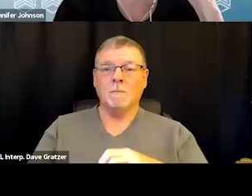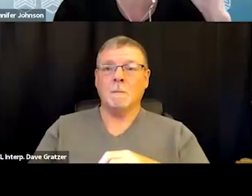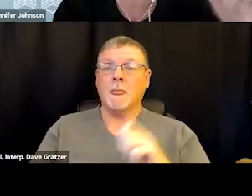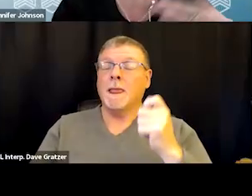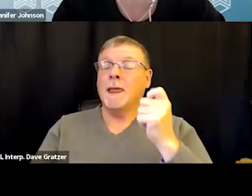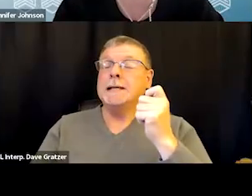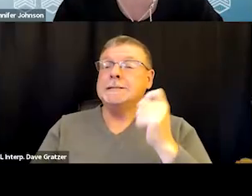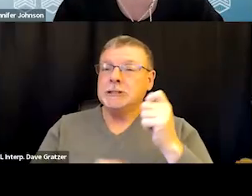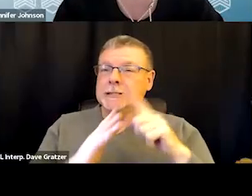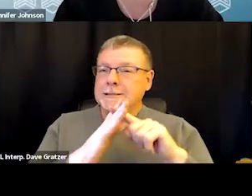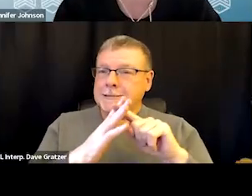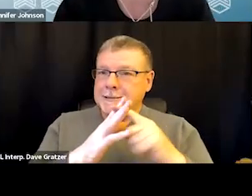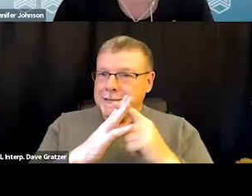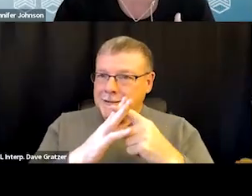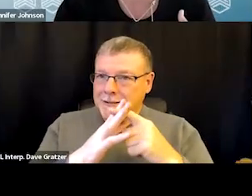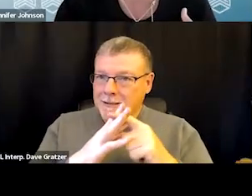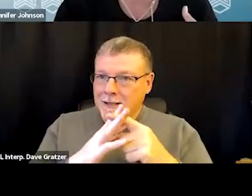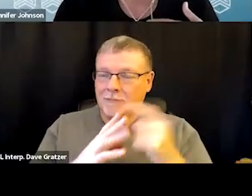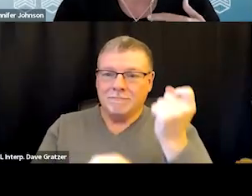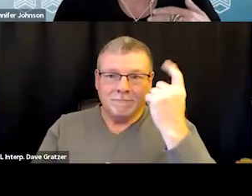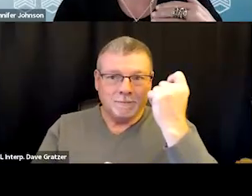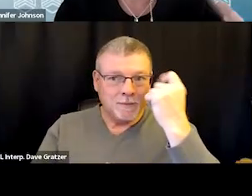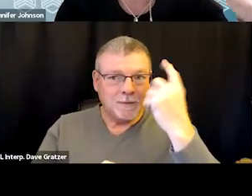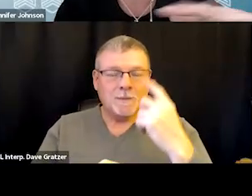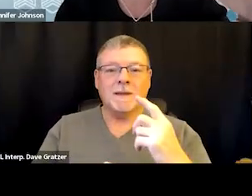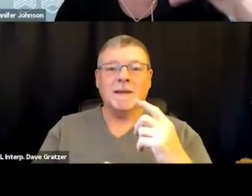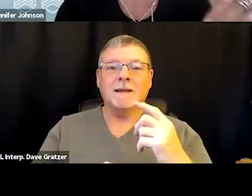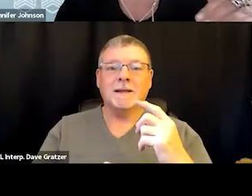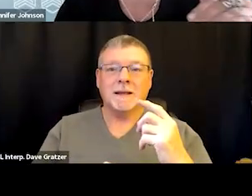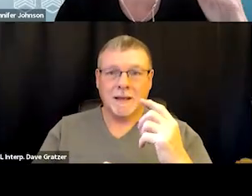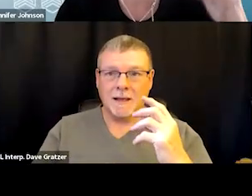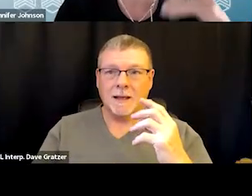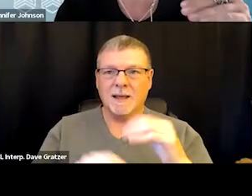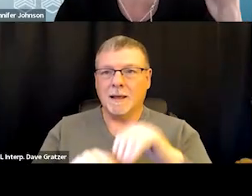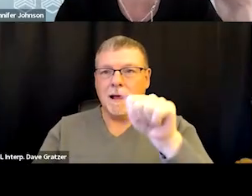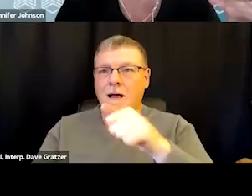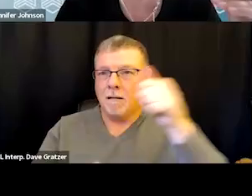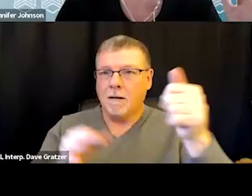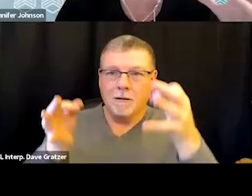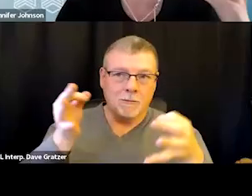began to understand and the, in the other courtrooms began to understand